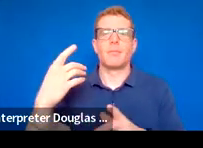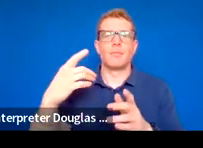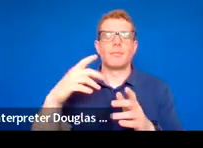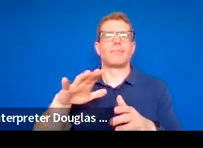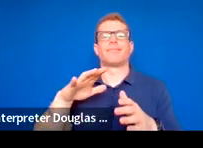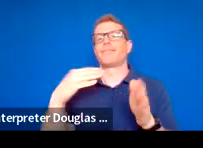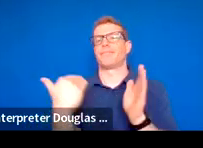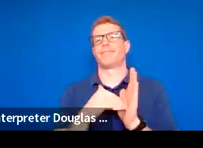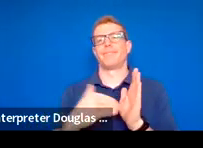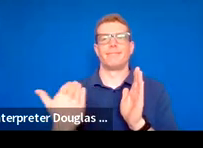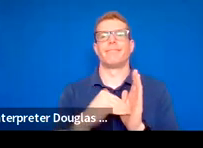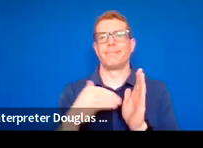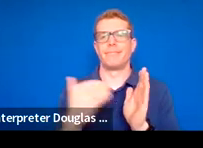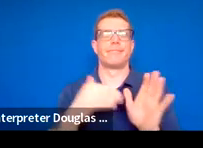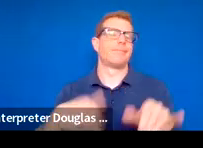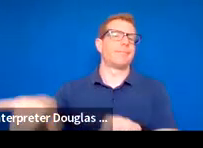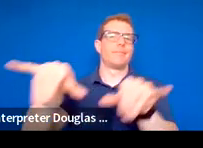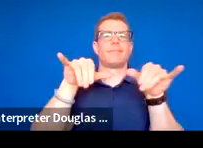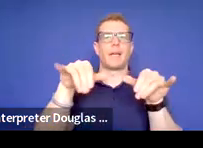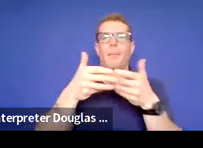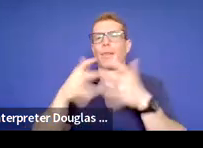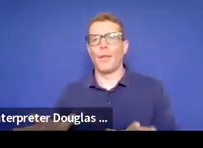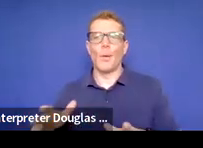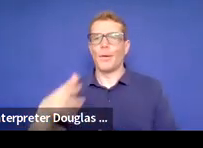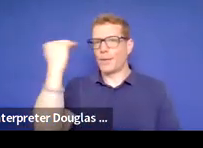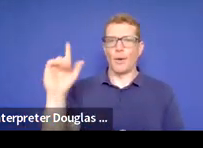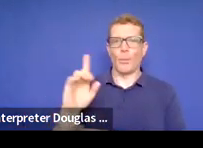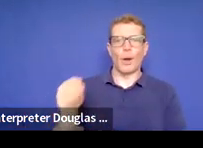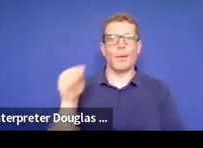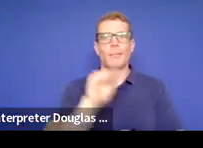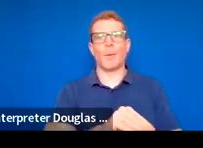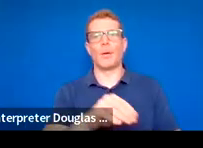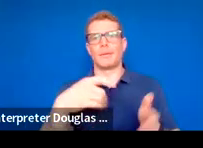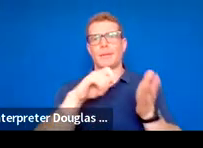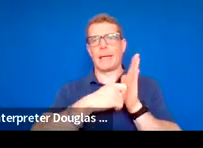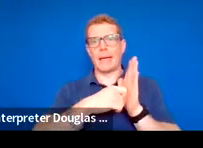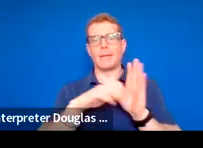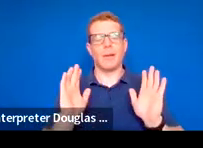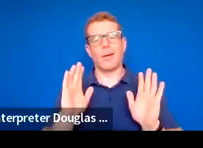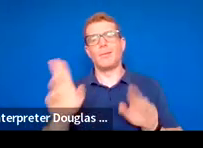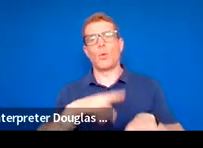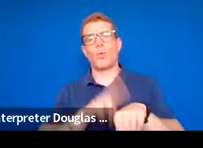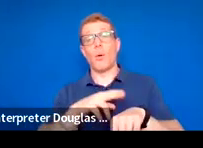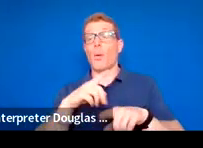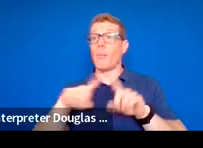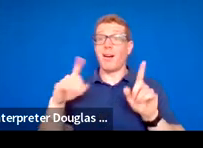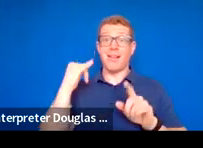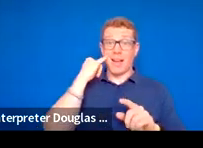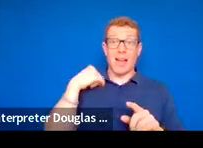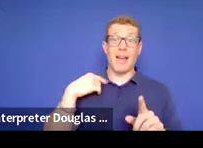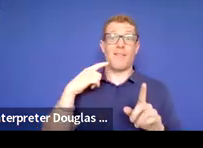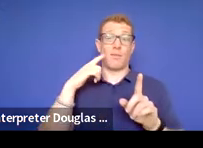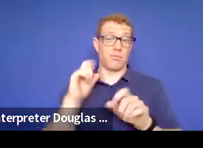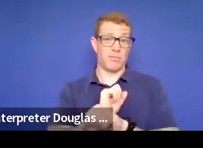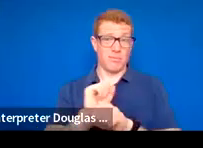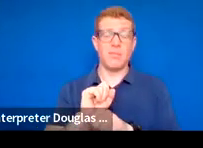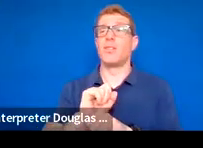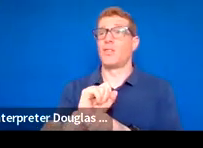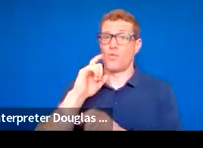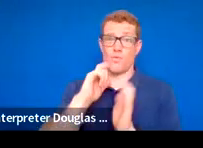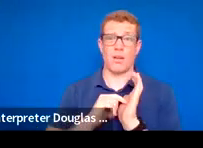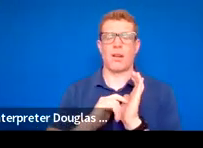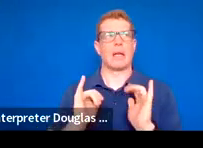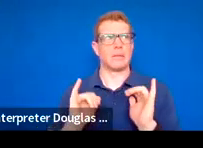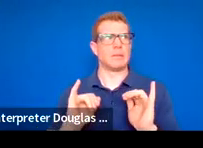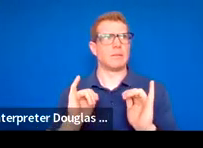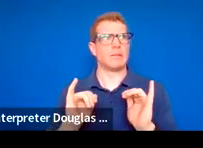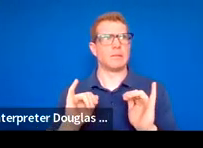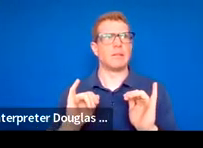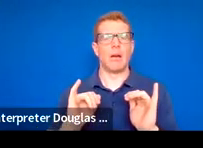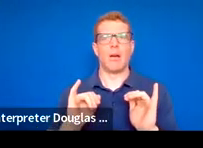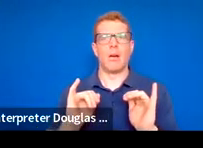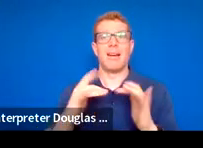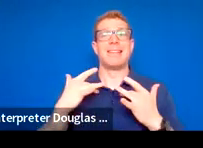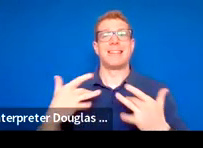Okay, but many people that are having real mild cognitive impairment or serious memory in tend to put things where they don't belong.